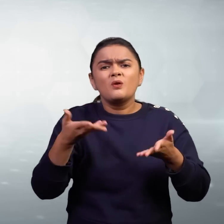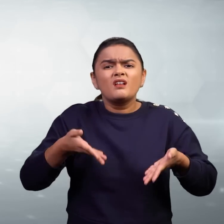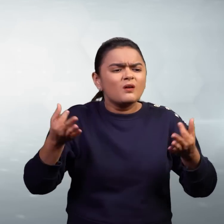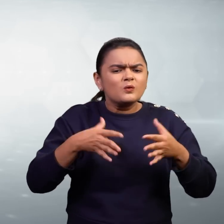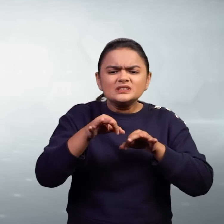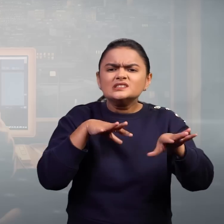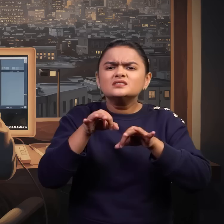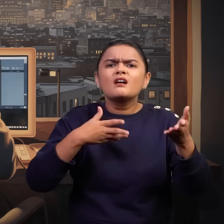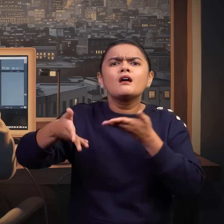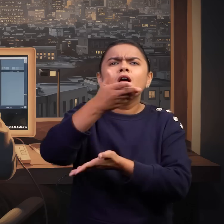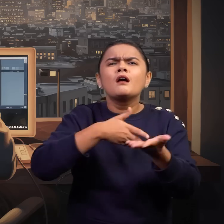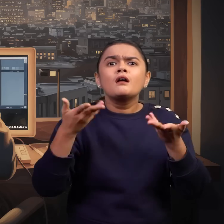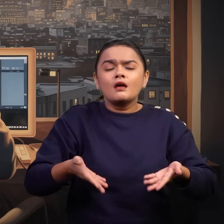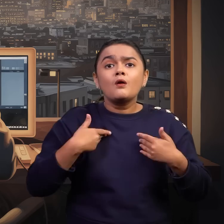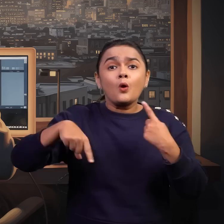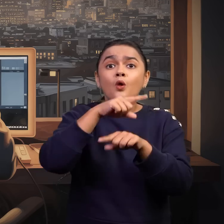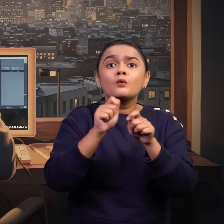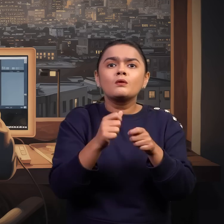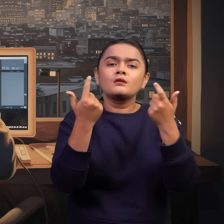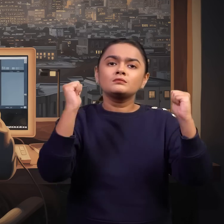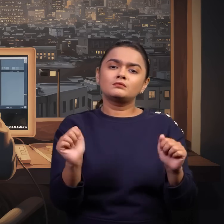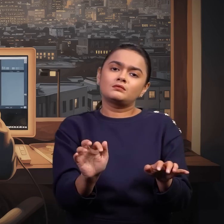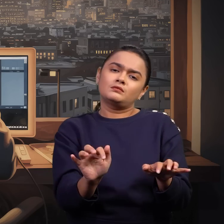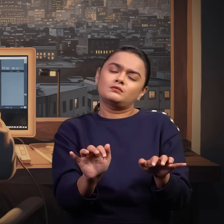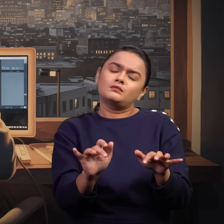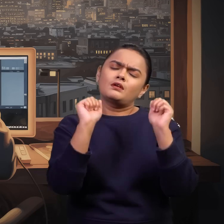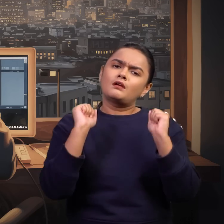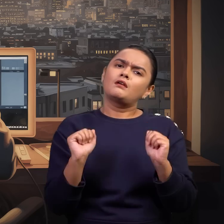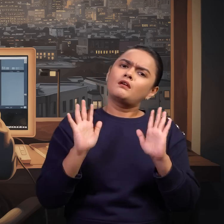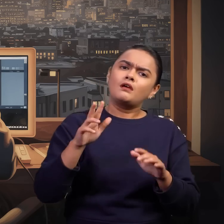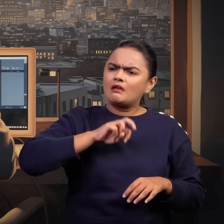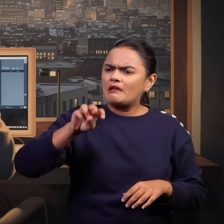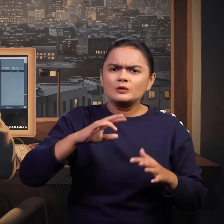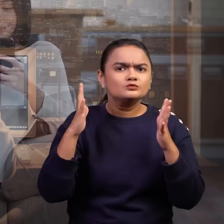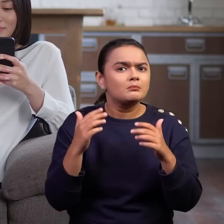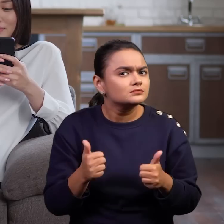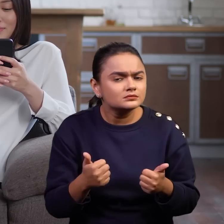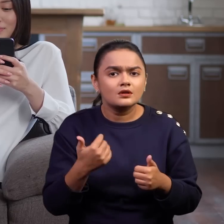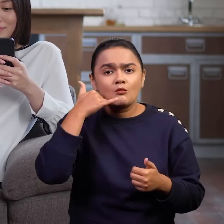This is because of urbanization. Most of us have desk jobs. We always sit and work. We never walk around.